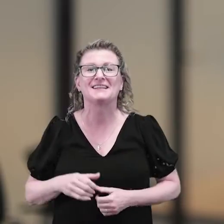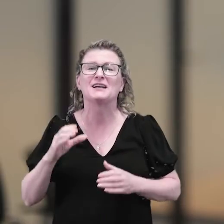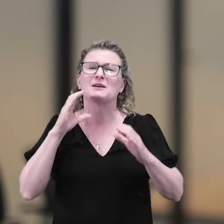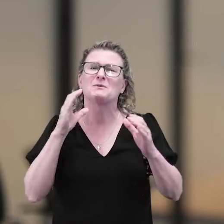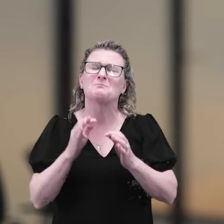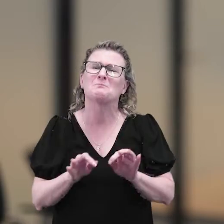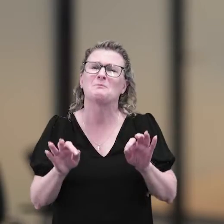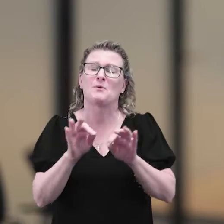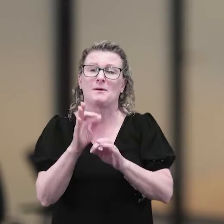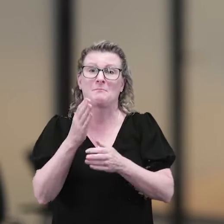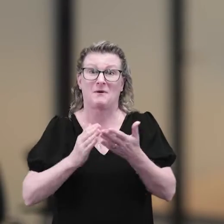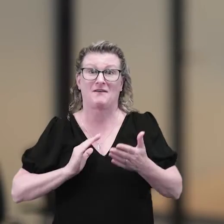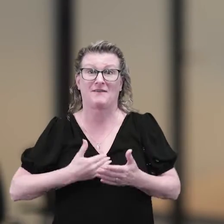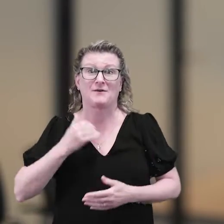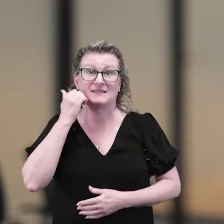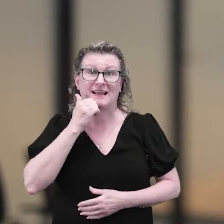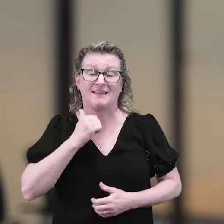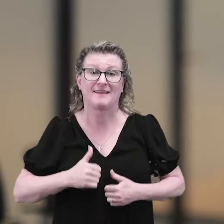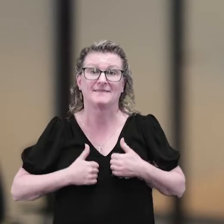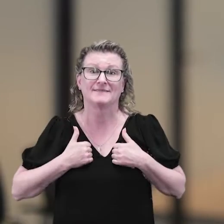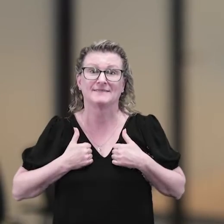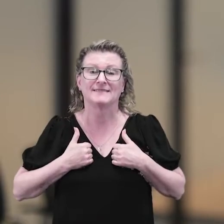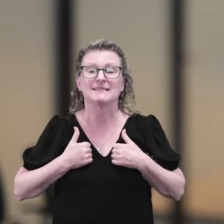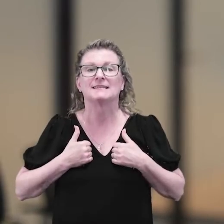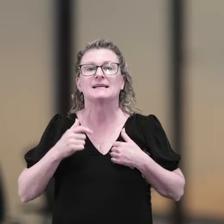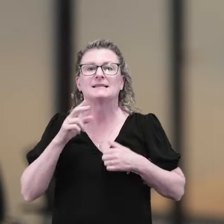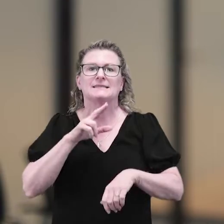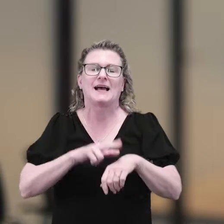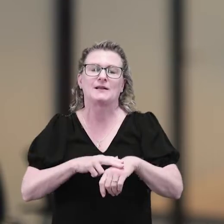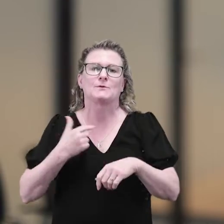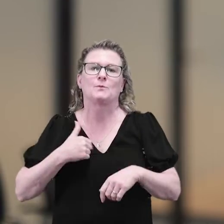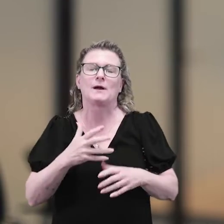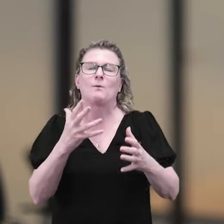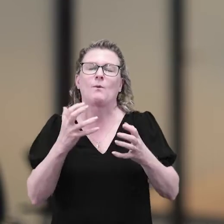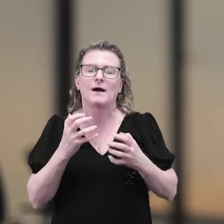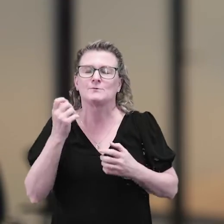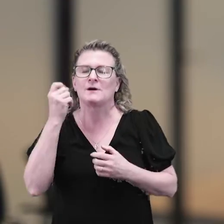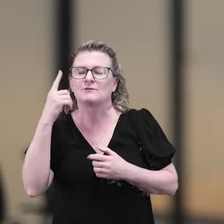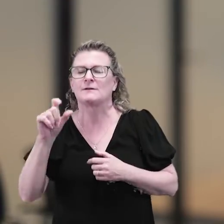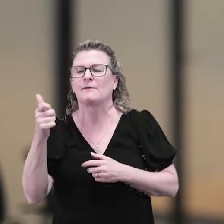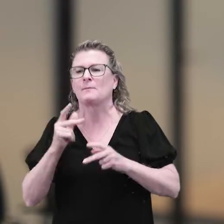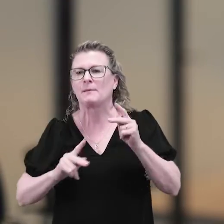Communication is such an important part of our daily lives, it is natural for us to want to